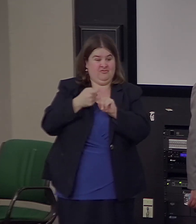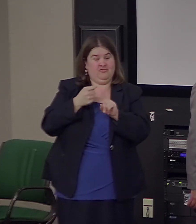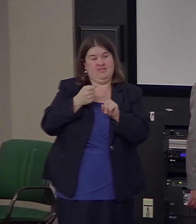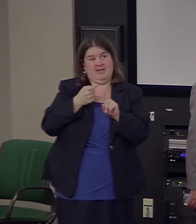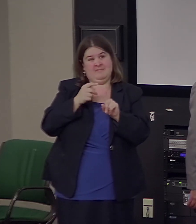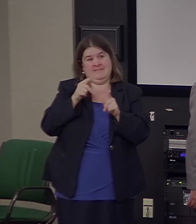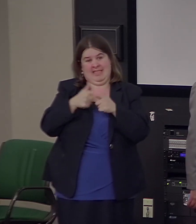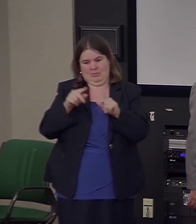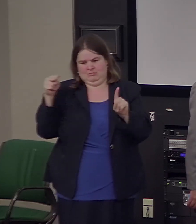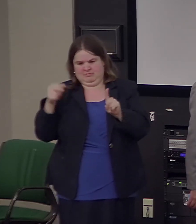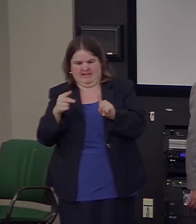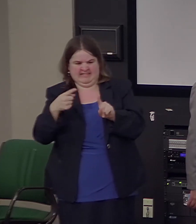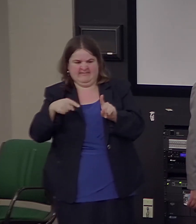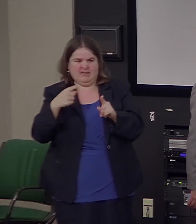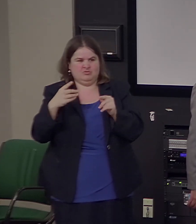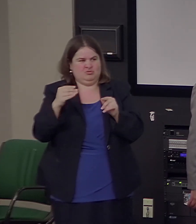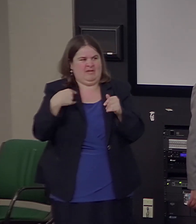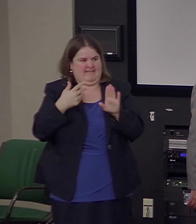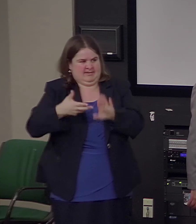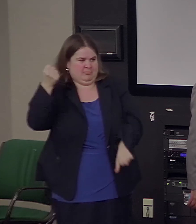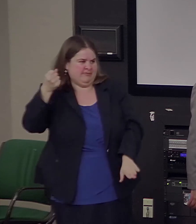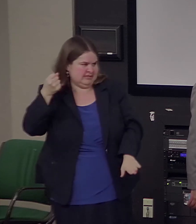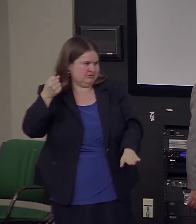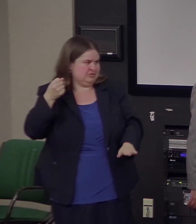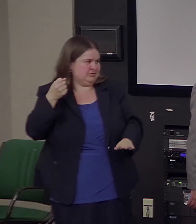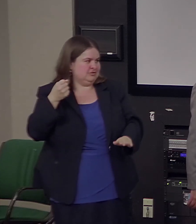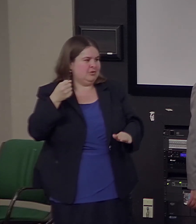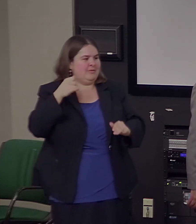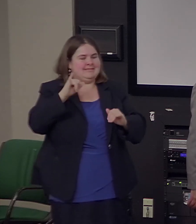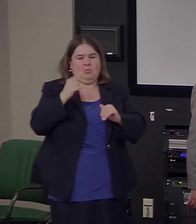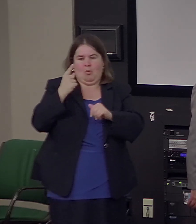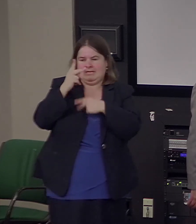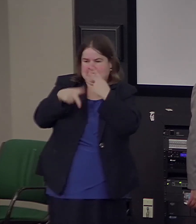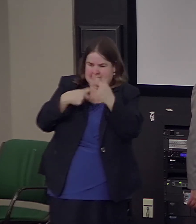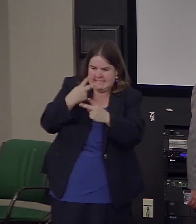So this is like a select column of human interaction